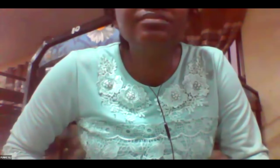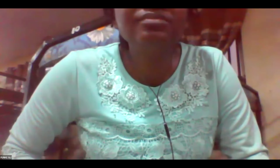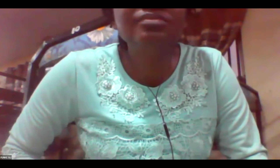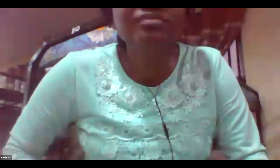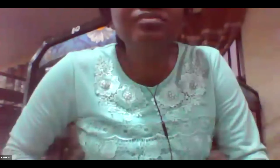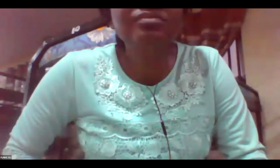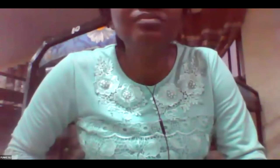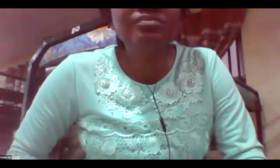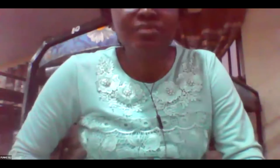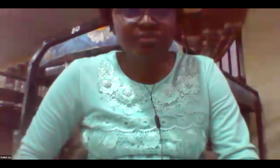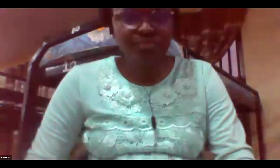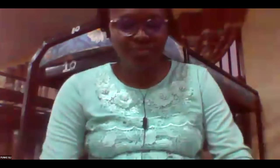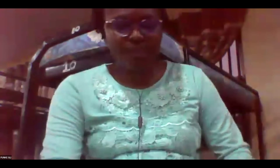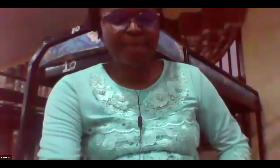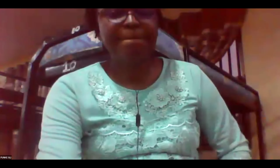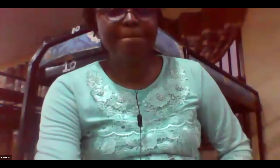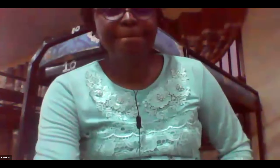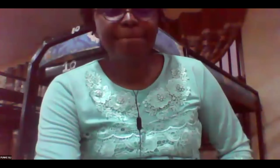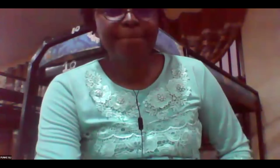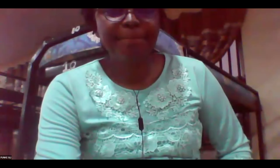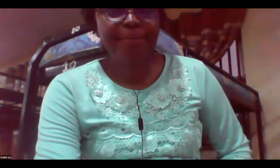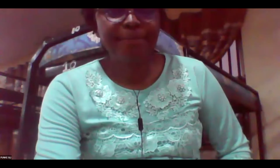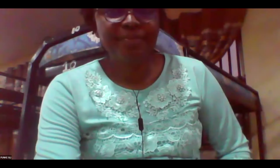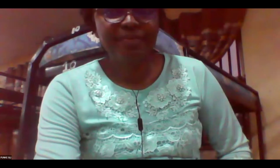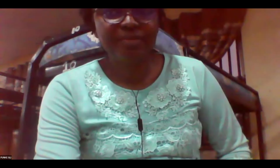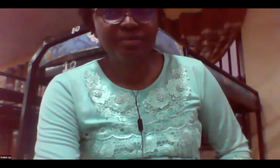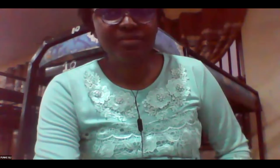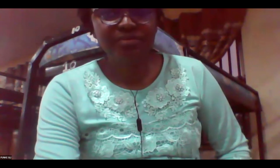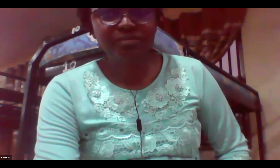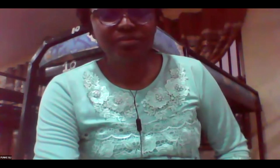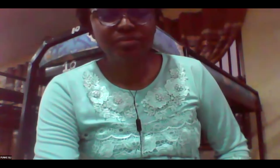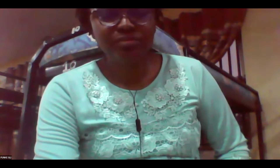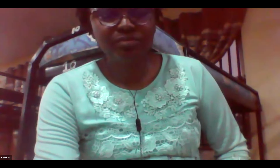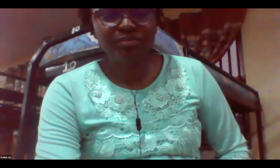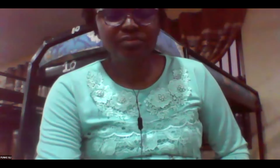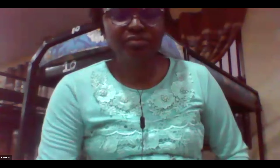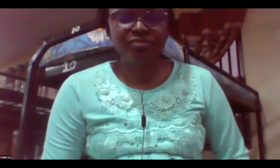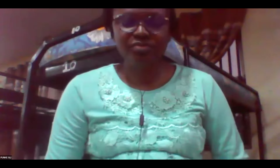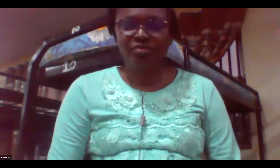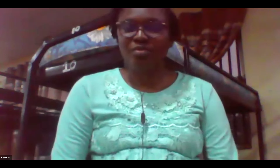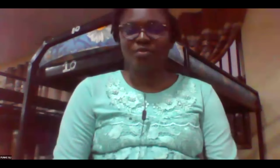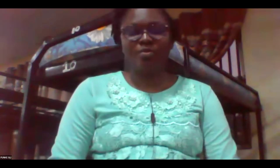Okay, see, I noticed that the link sent to the Whatsapp group is not clicking. I don't know if it is from my end.